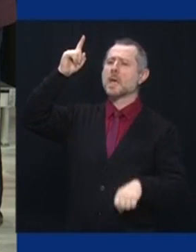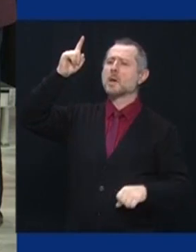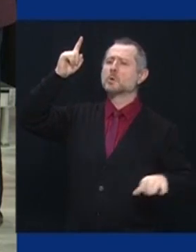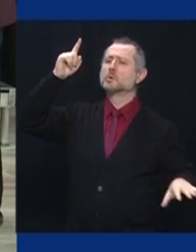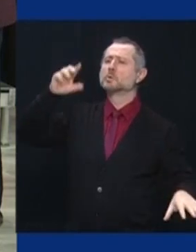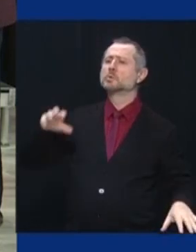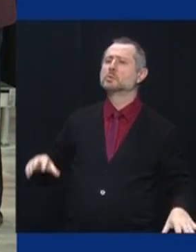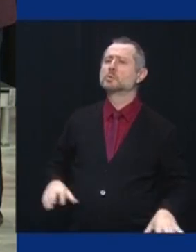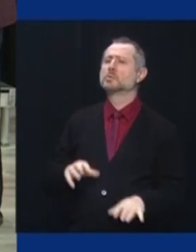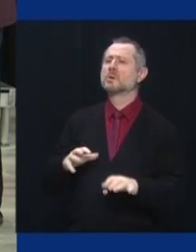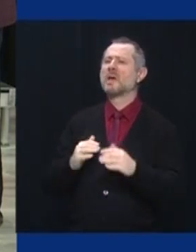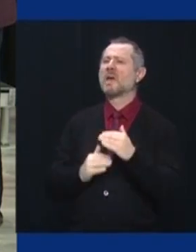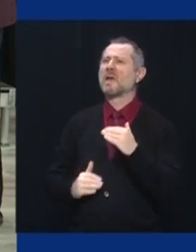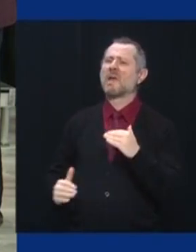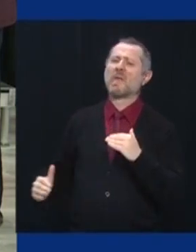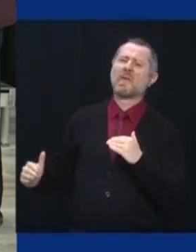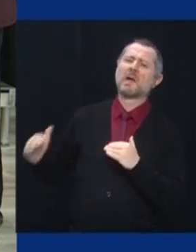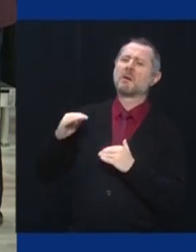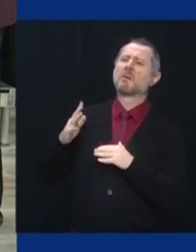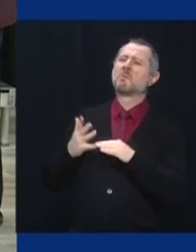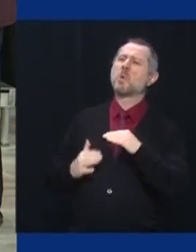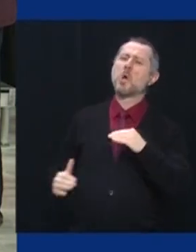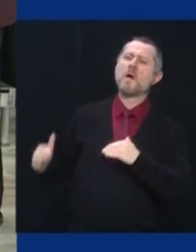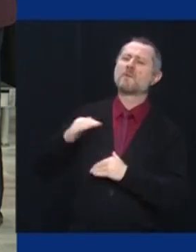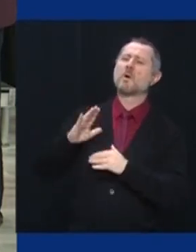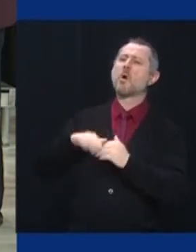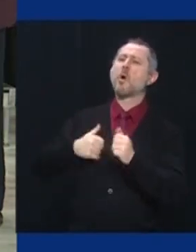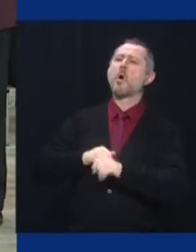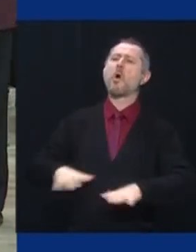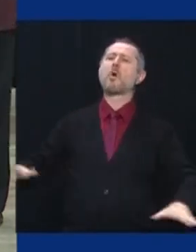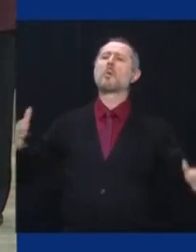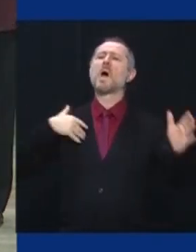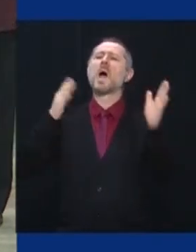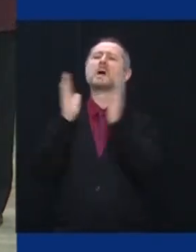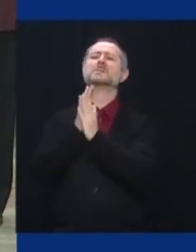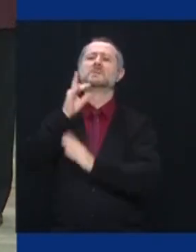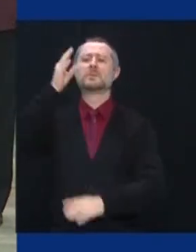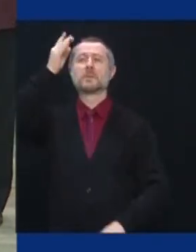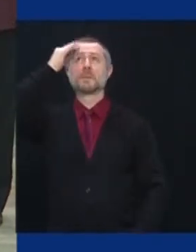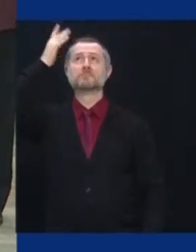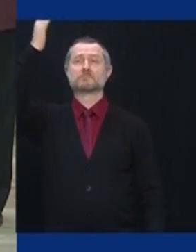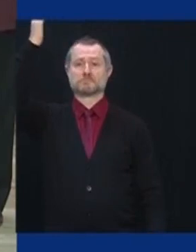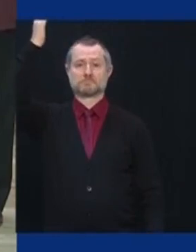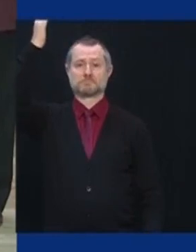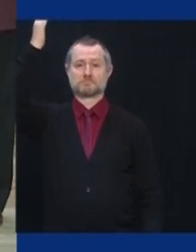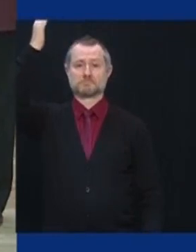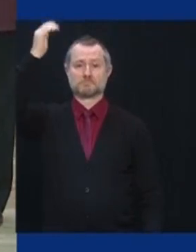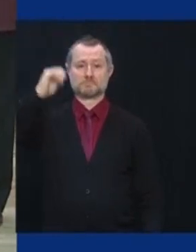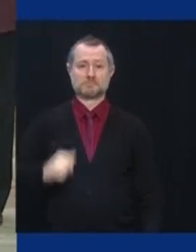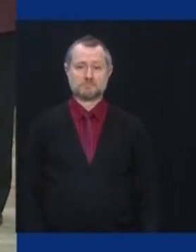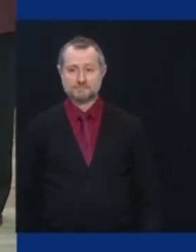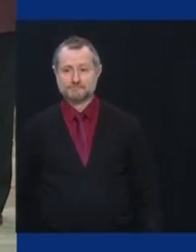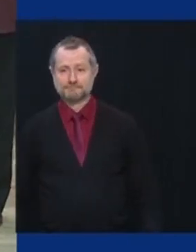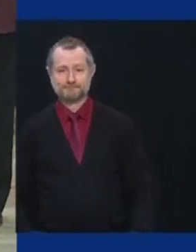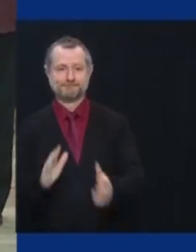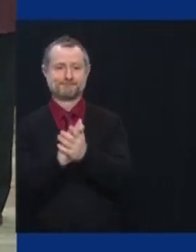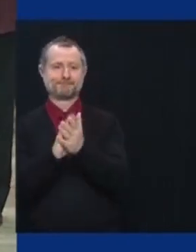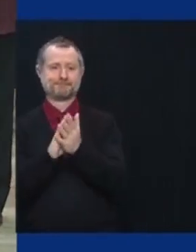THIS MR. GOVERNOR, THE BIBLE DECLARES NOW UNTO HIM WHO WAS ABLE TO DO EXCEEDINGLY AND ABUNDANTLY ABOVE ALL WE CAN ASK